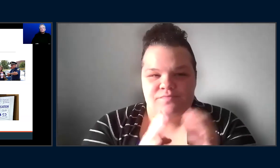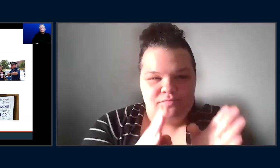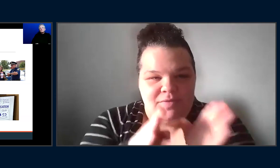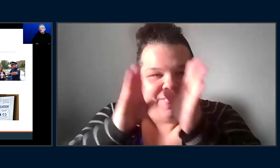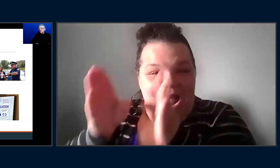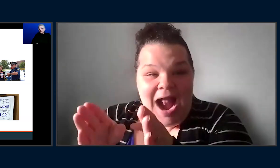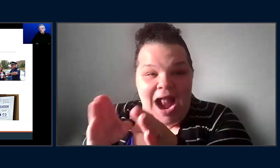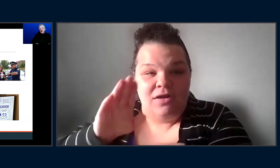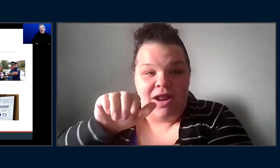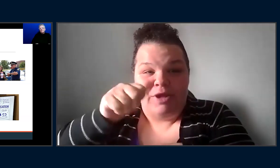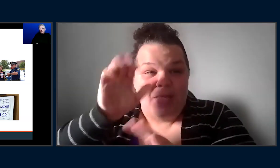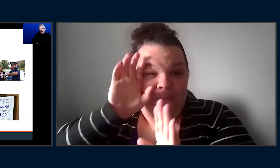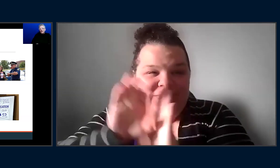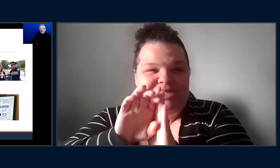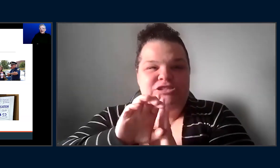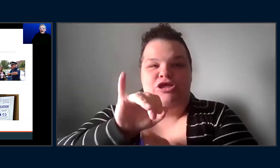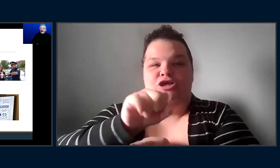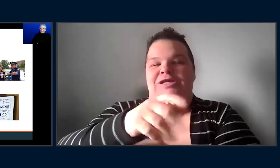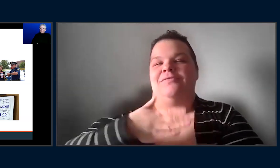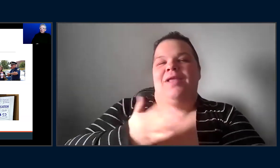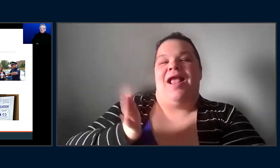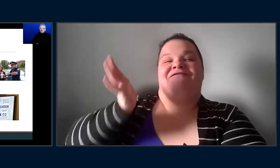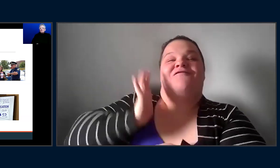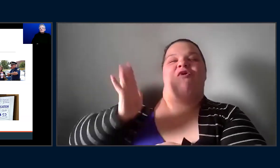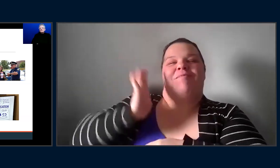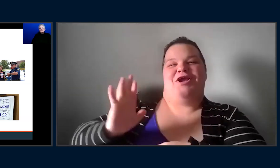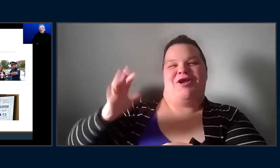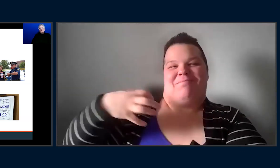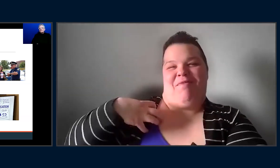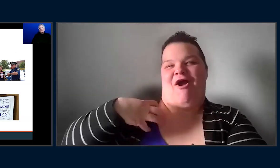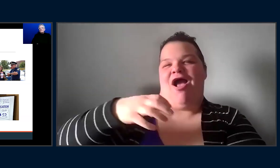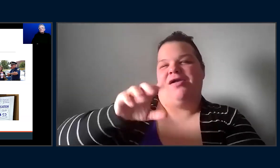that they needed that training. So it was wonderful exposure for everyone. The other picture you can see